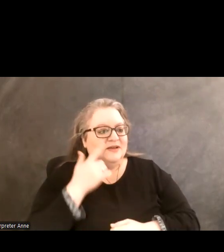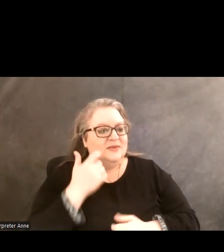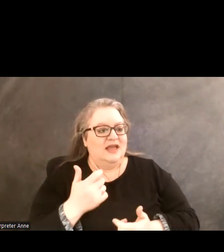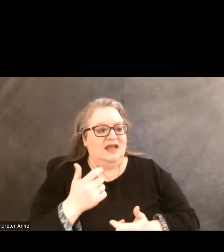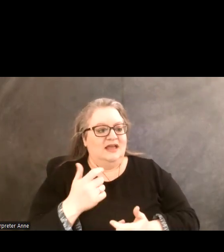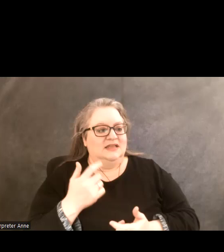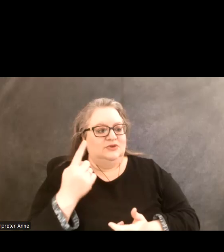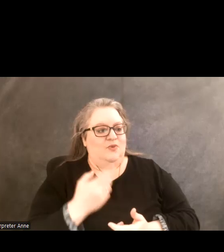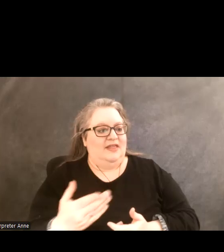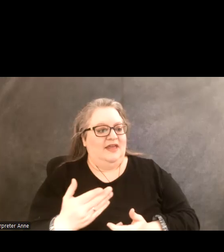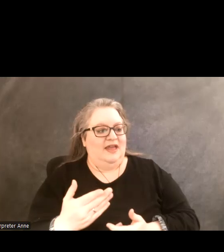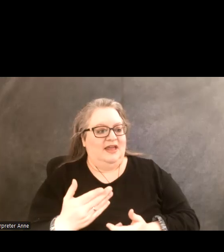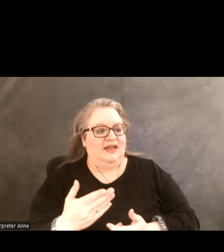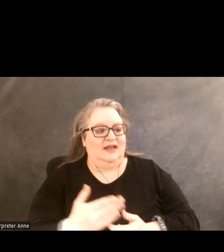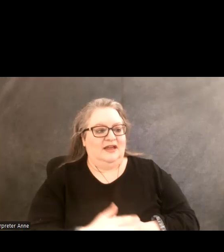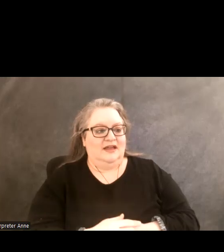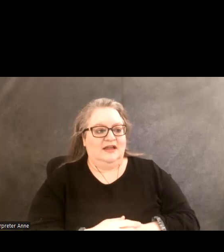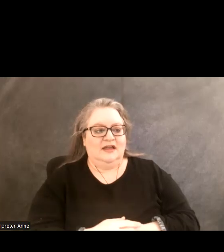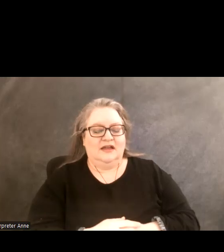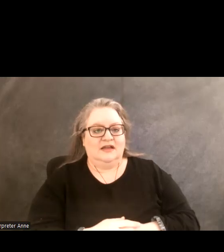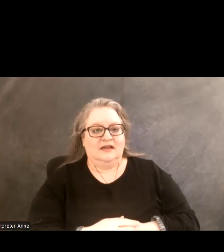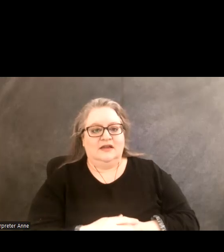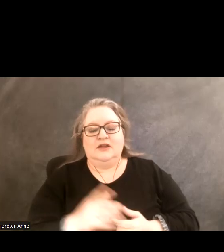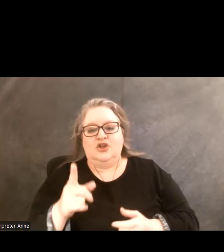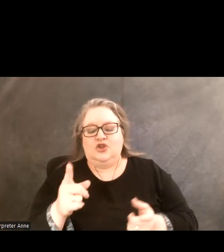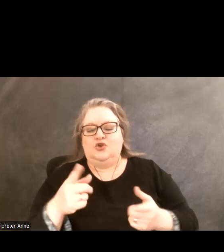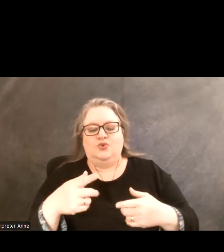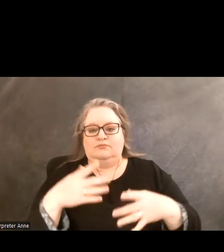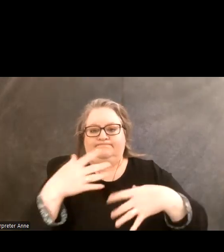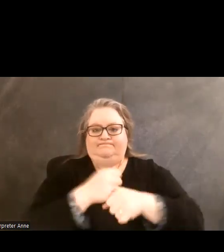those things where, you put it really well, Terri, this idea